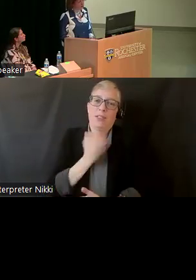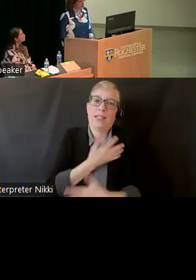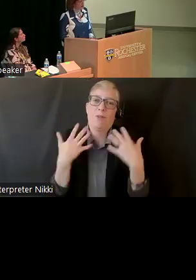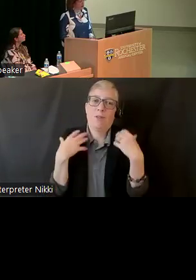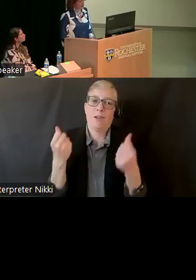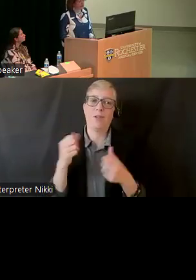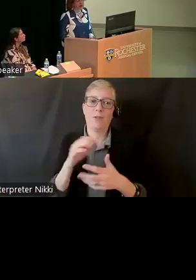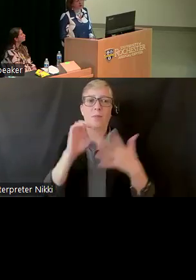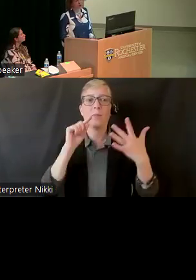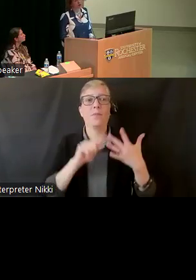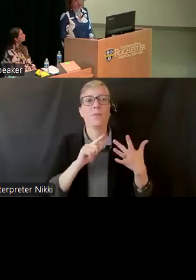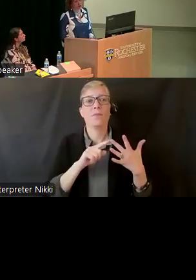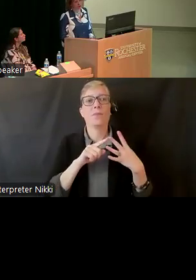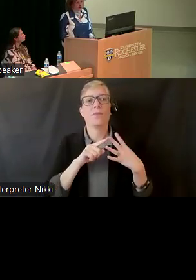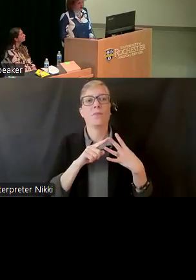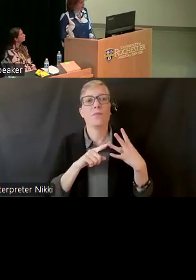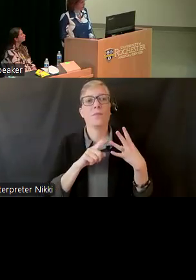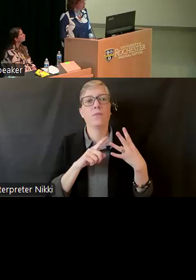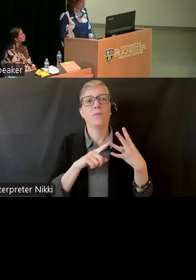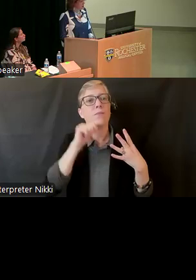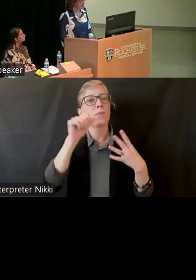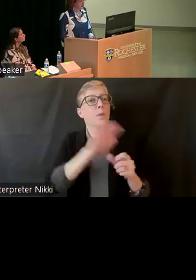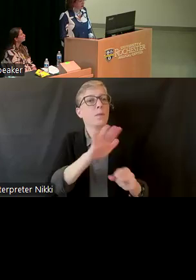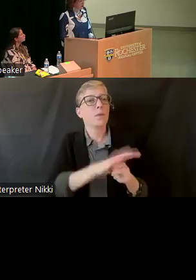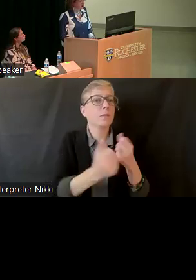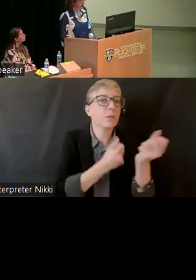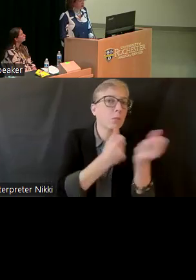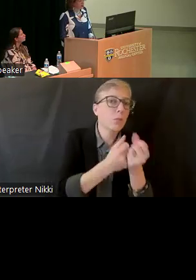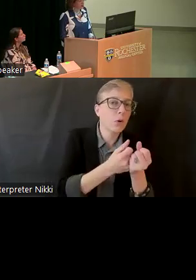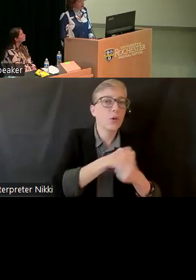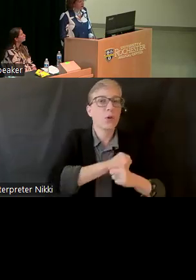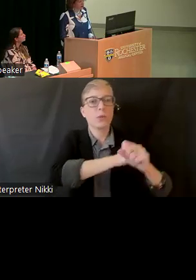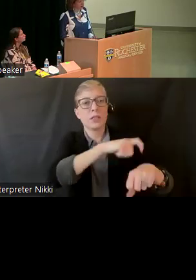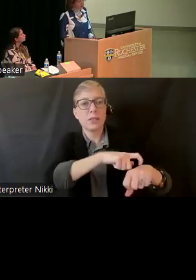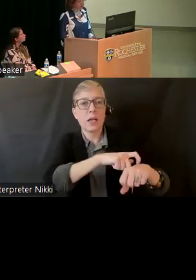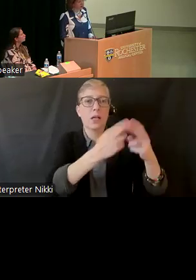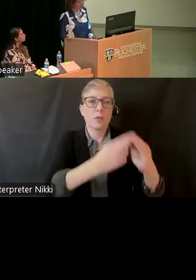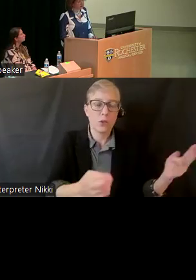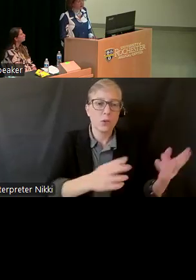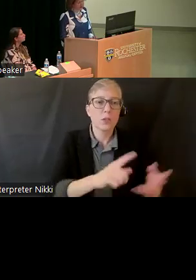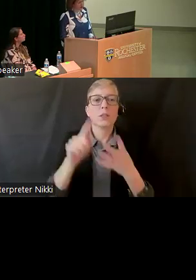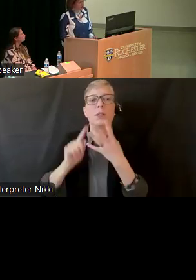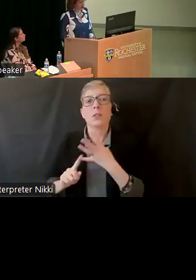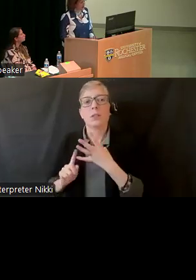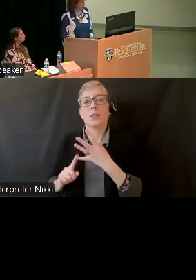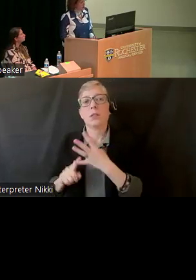or protected time or resources um and existing wellu champions had problems engaging staff in